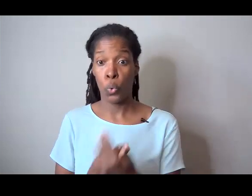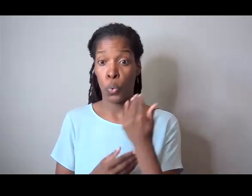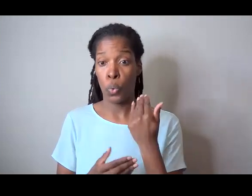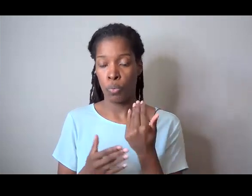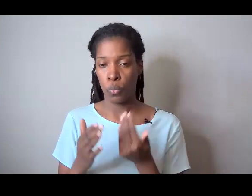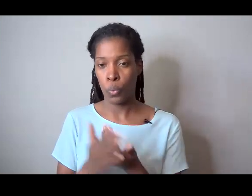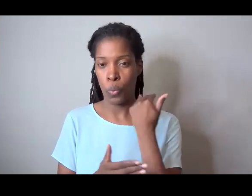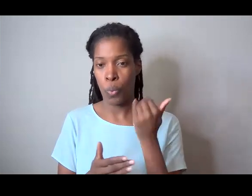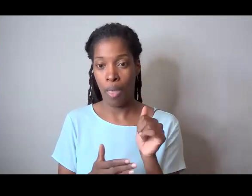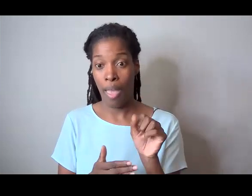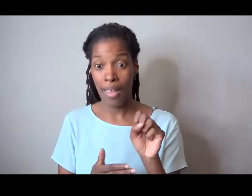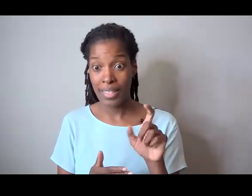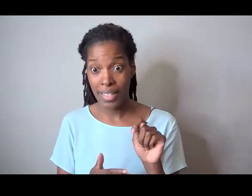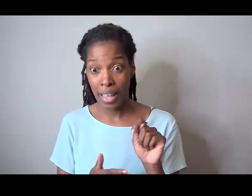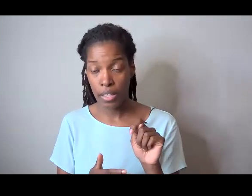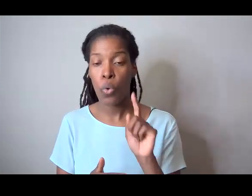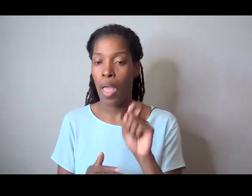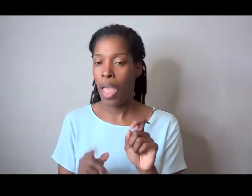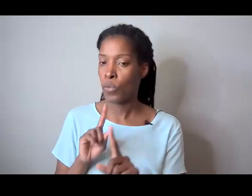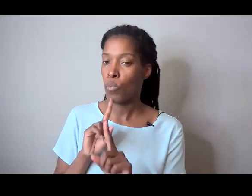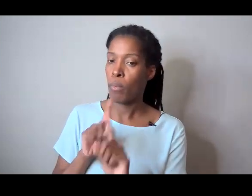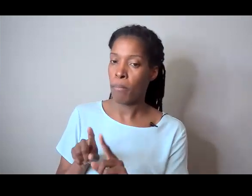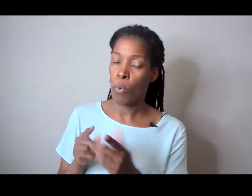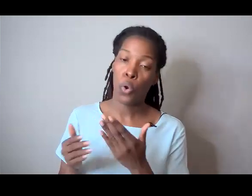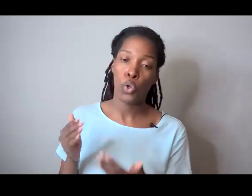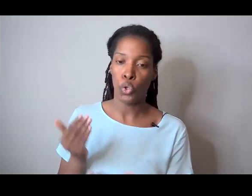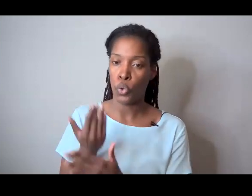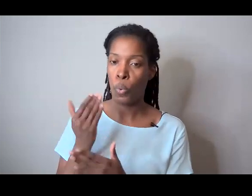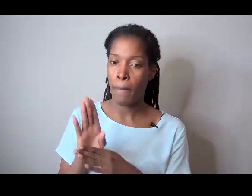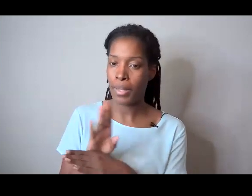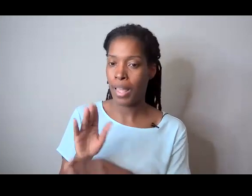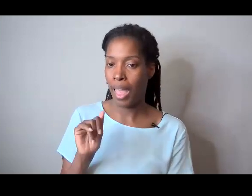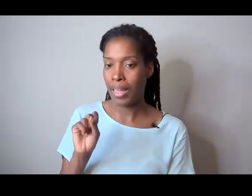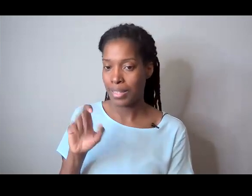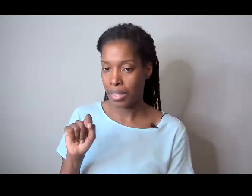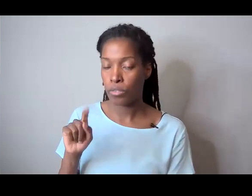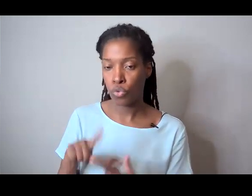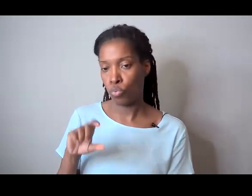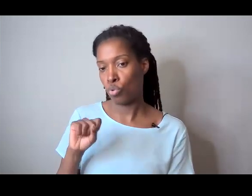Then you're going to want to report new business assets to social security.